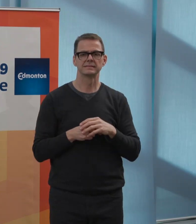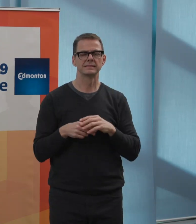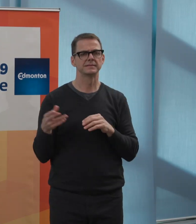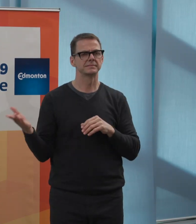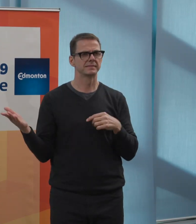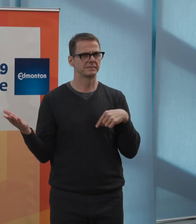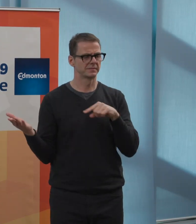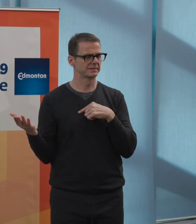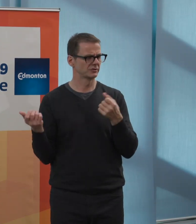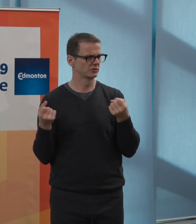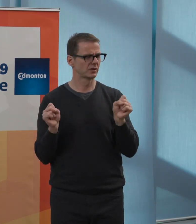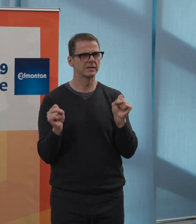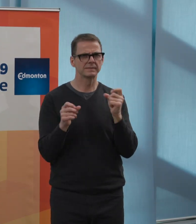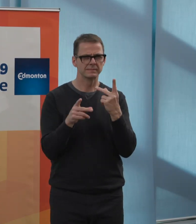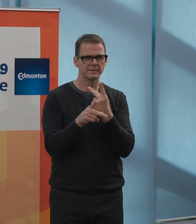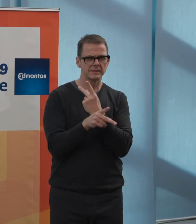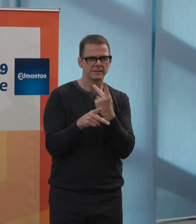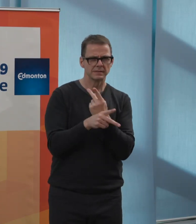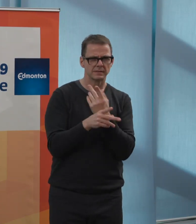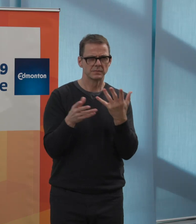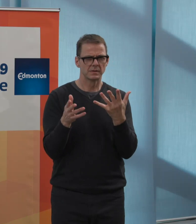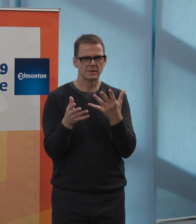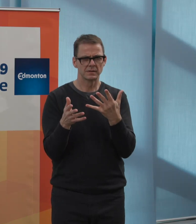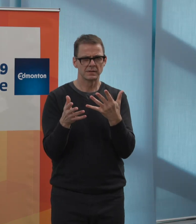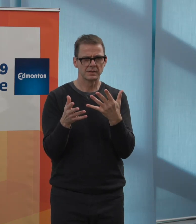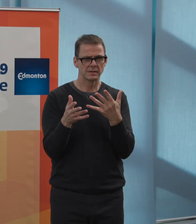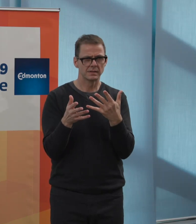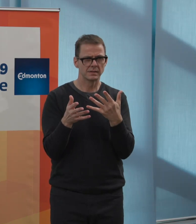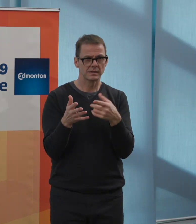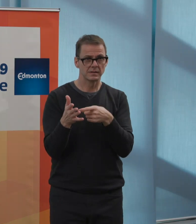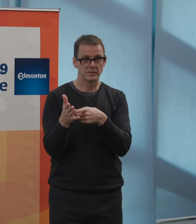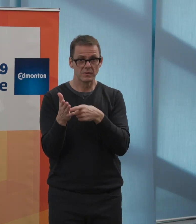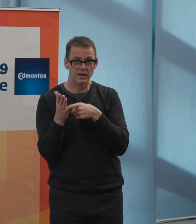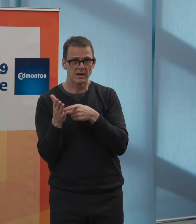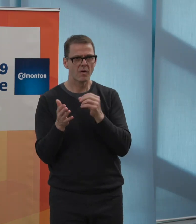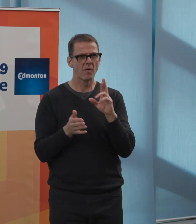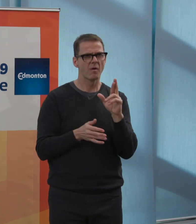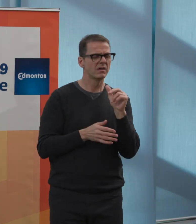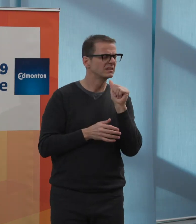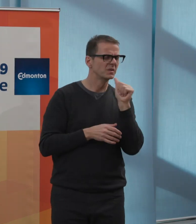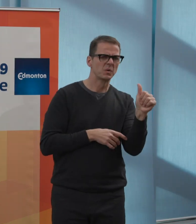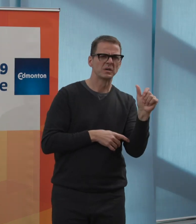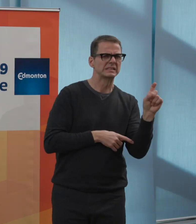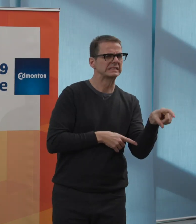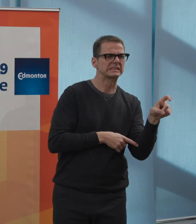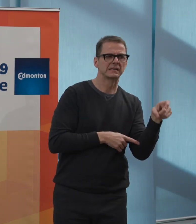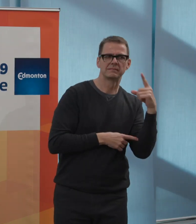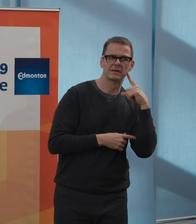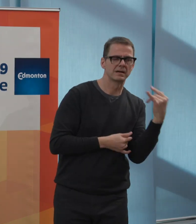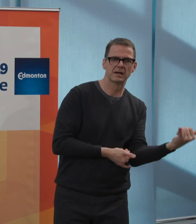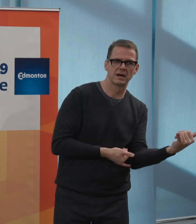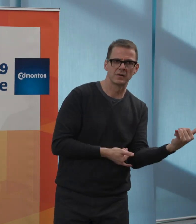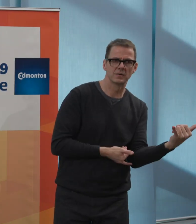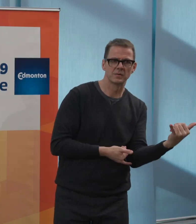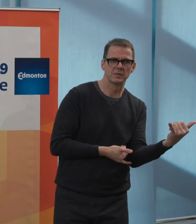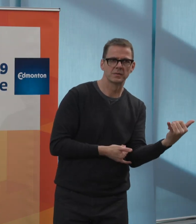required that then goes into a corporate pool if I could call it that and through